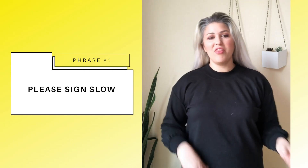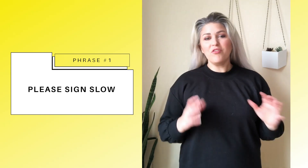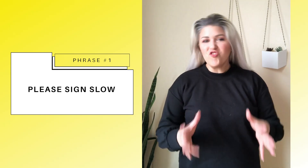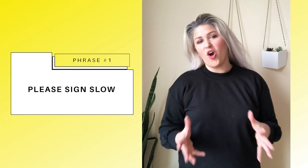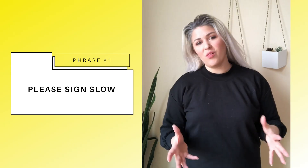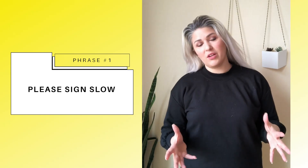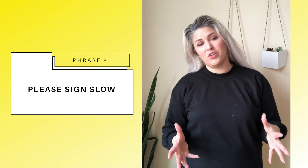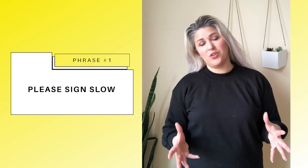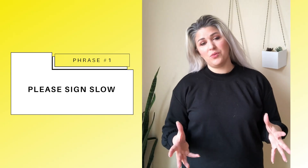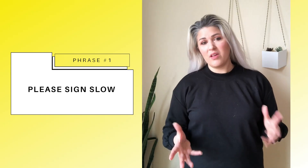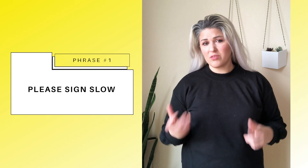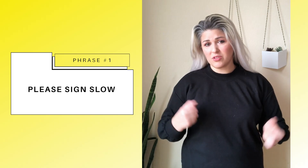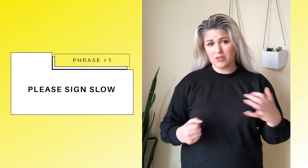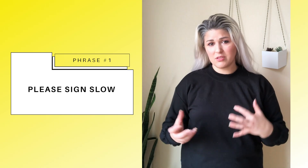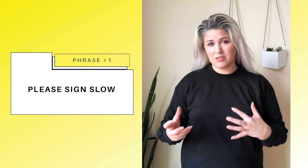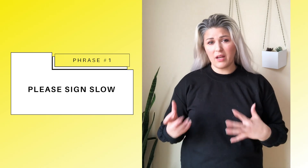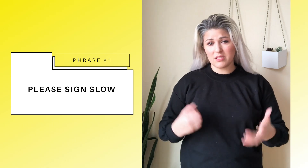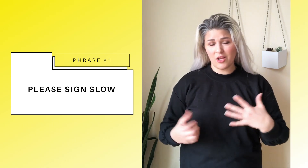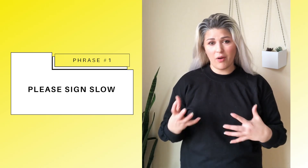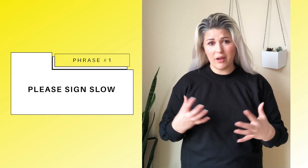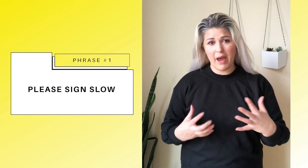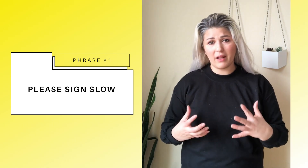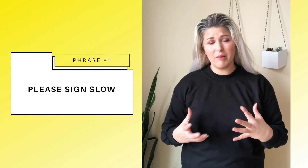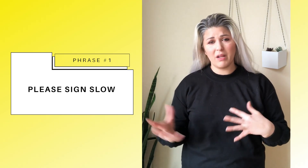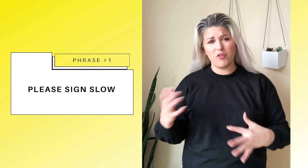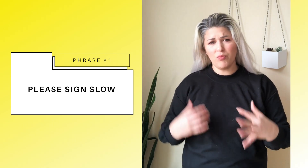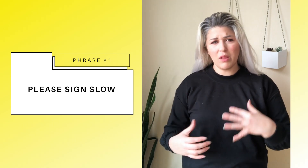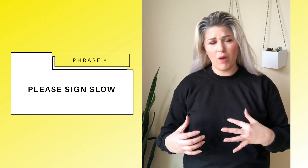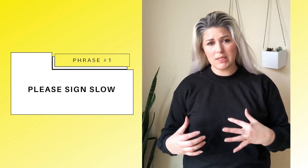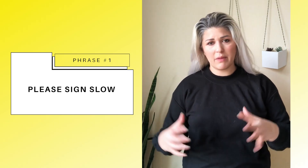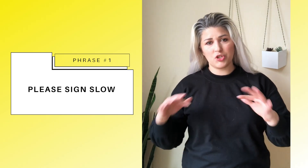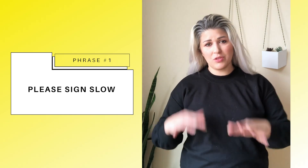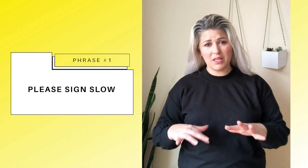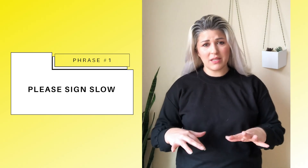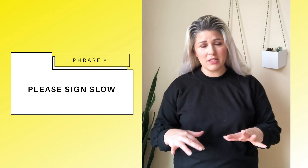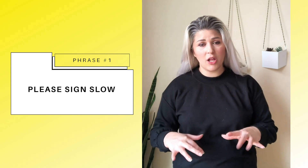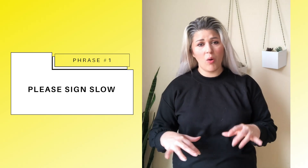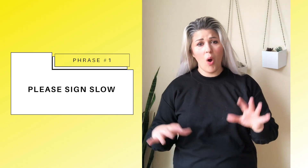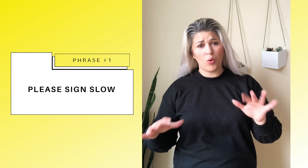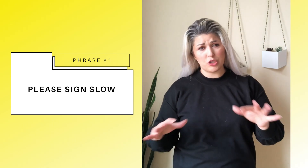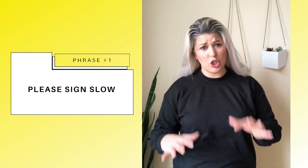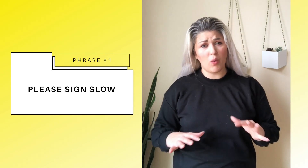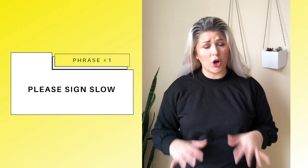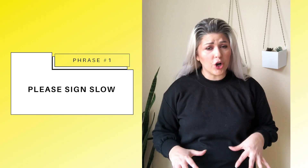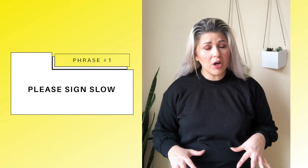They'll know that you're new and they'll start sending slow automatically, but if you really want to make sure that they sign slow or slower,